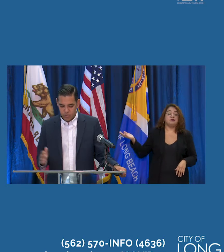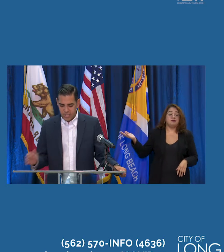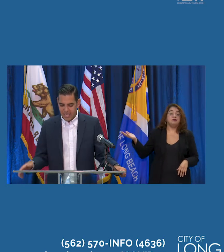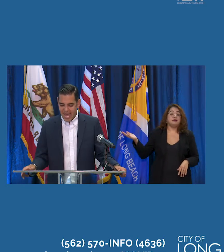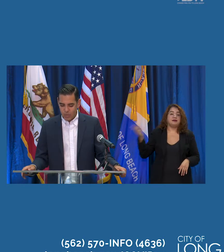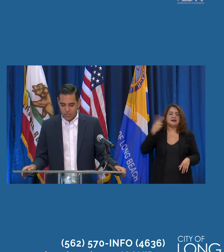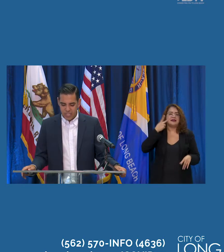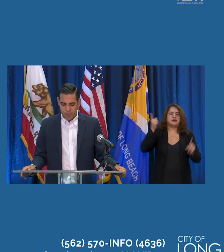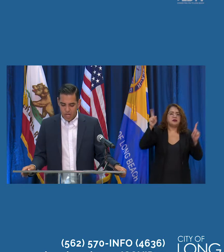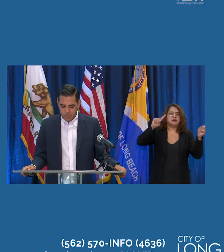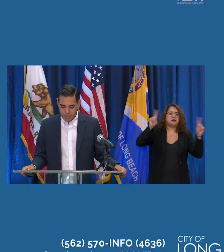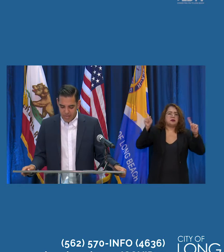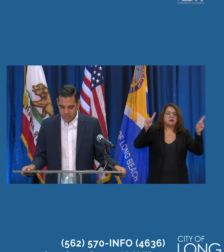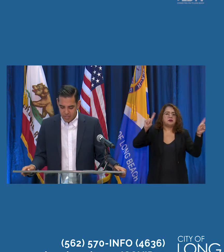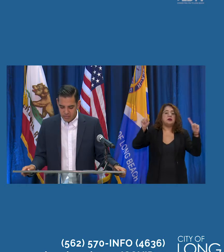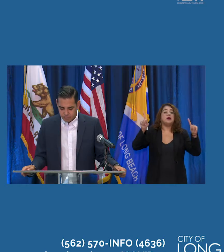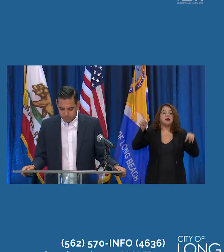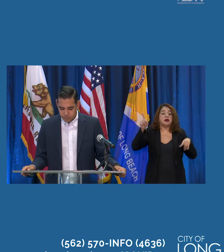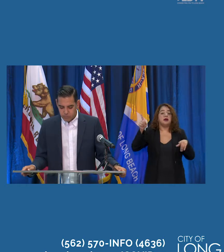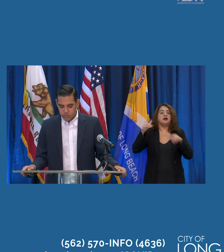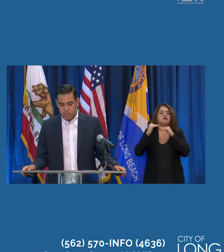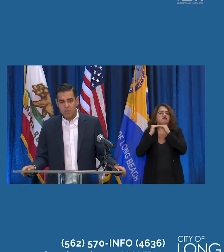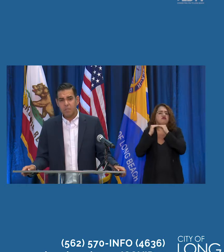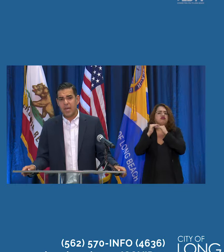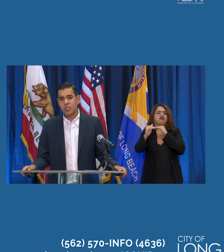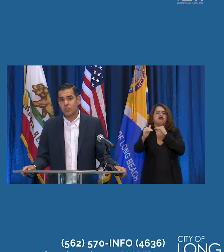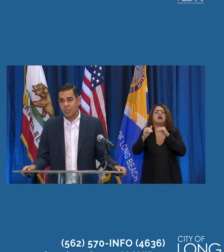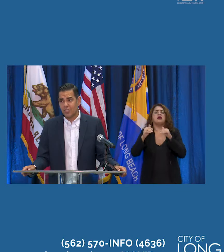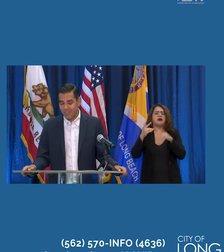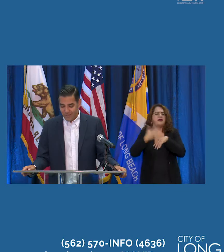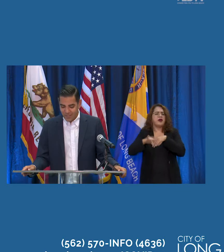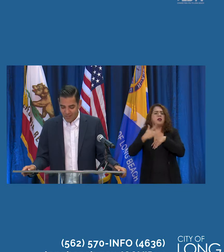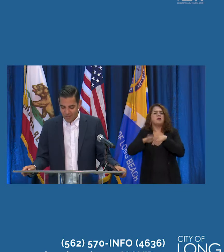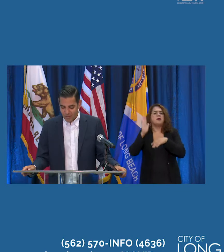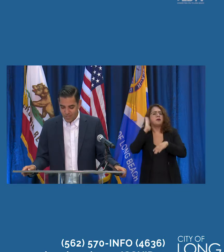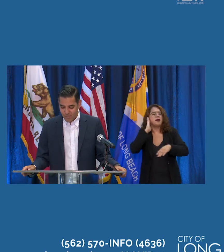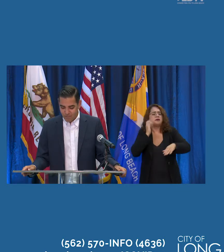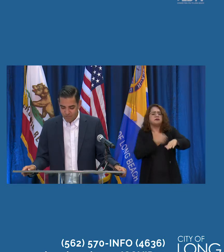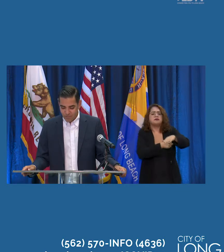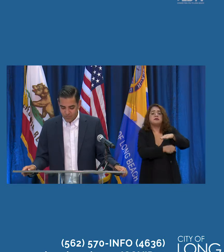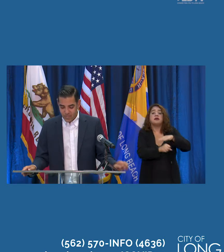steady, adequate, stable hospital capacity. Bed usage is at 55